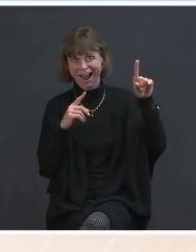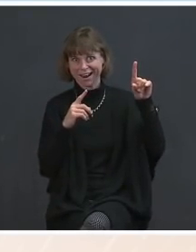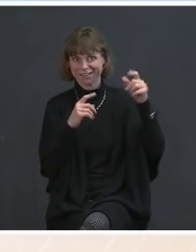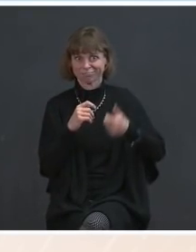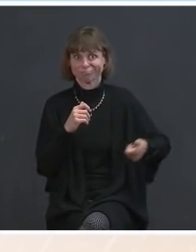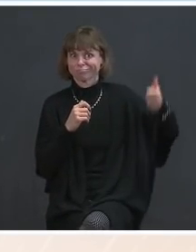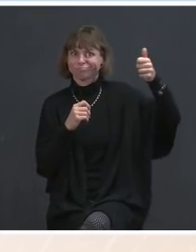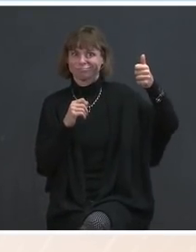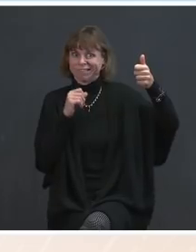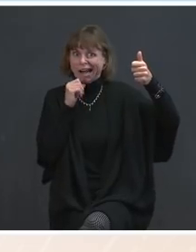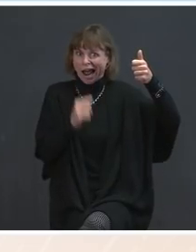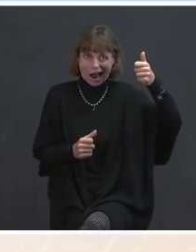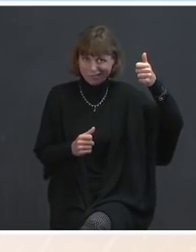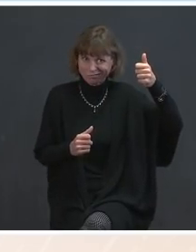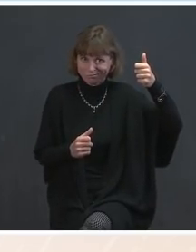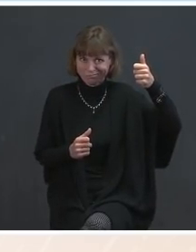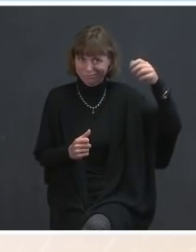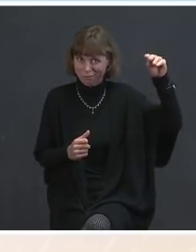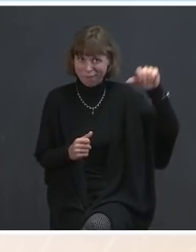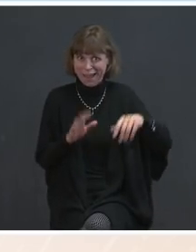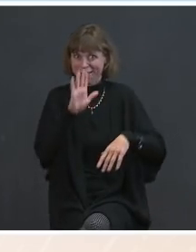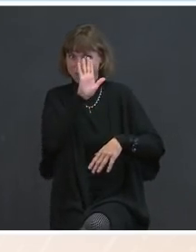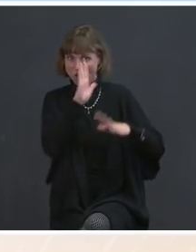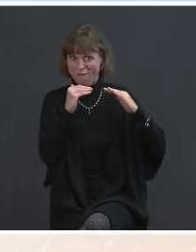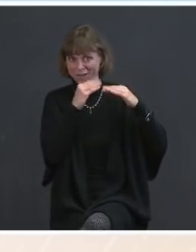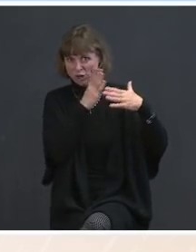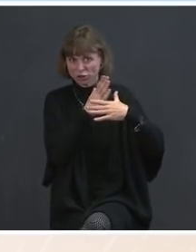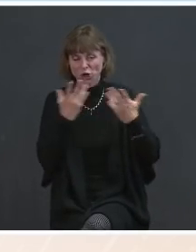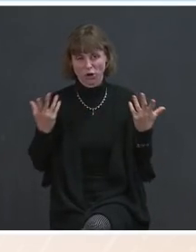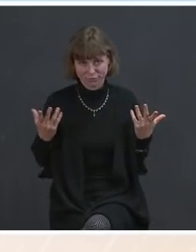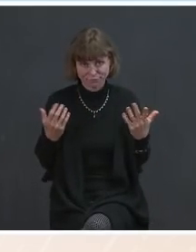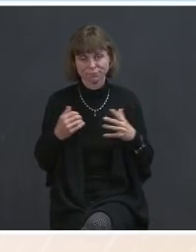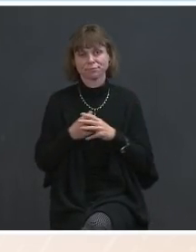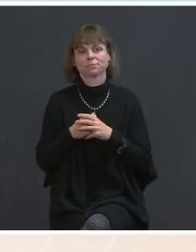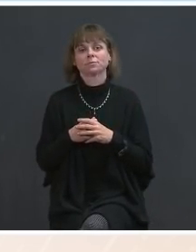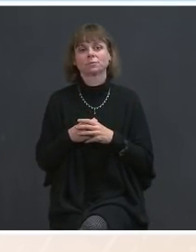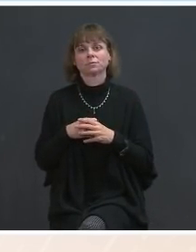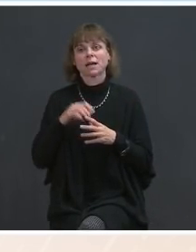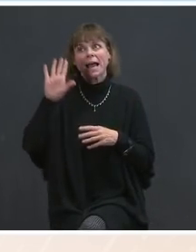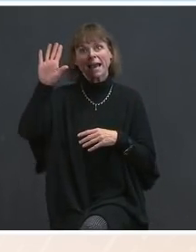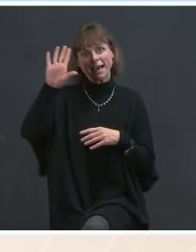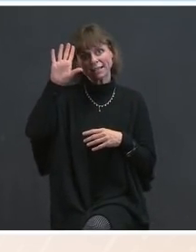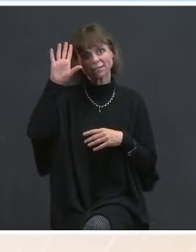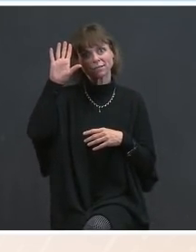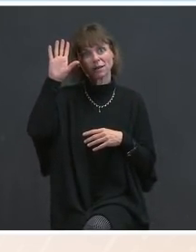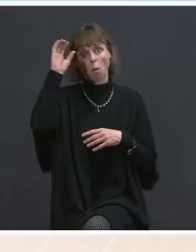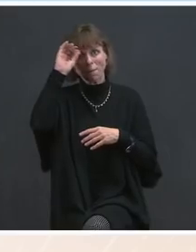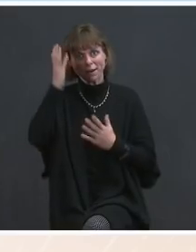his own plans for fixing this, which are different from Senator Warren's. But certainly, as we get to the point